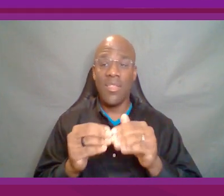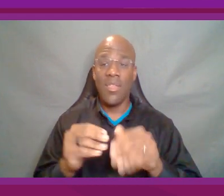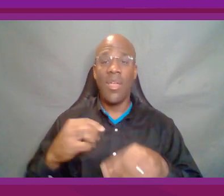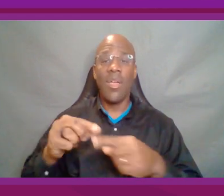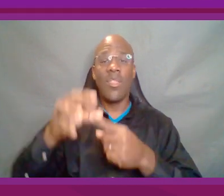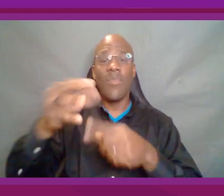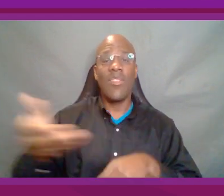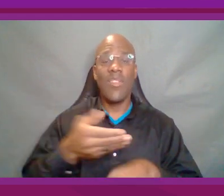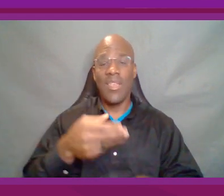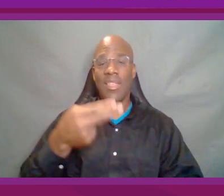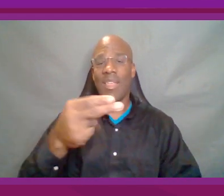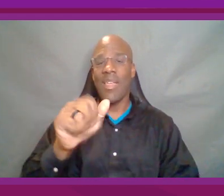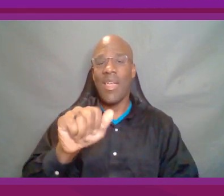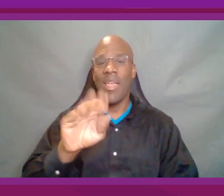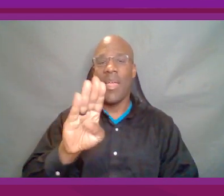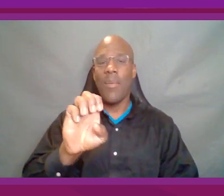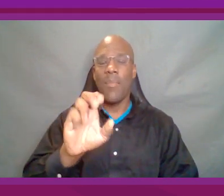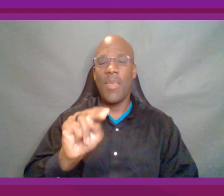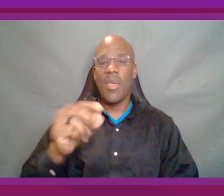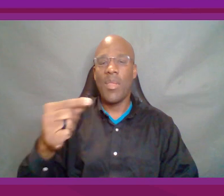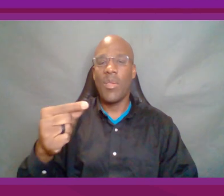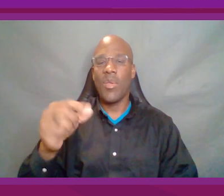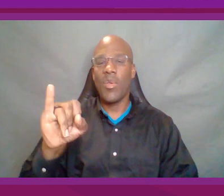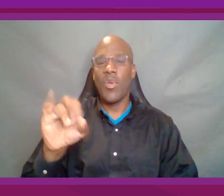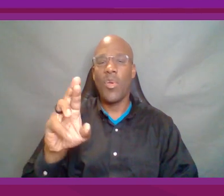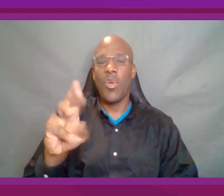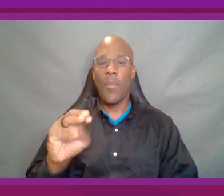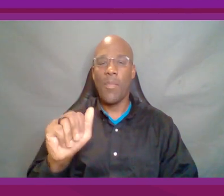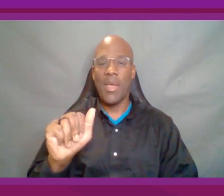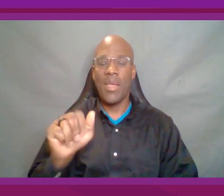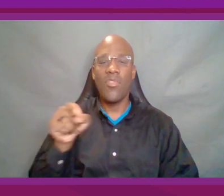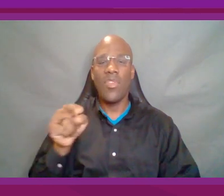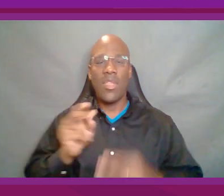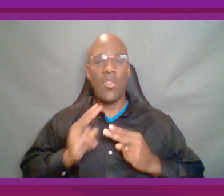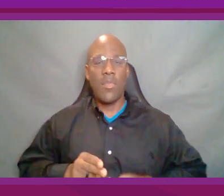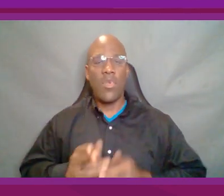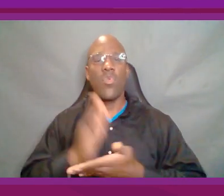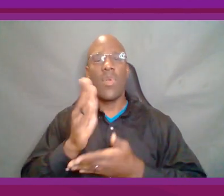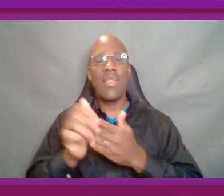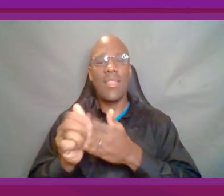[MOYA]: Haben Girma is a human rights lawyer advancing disability justice. She is the first